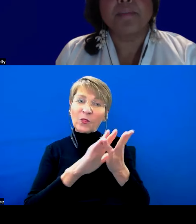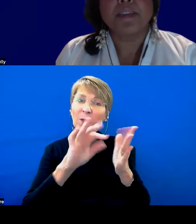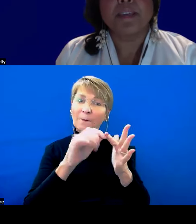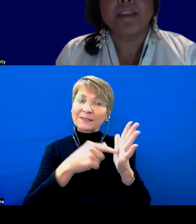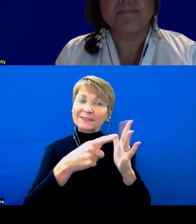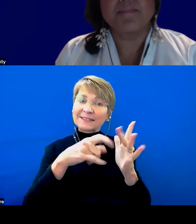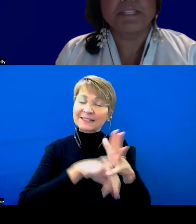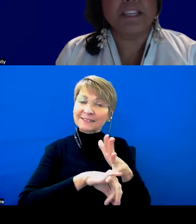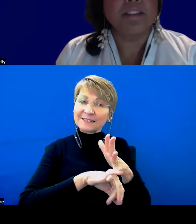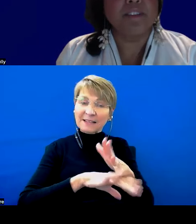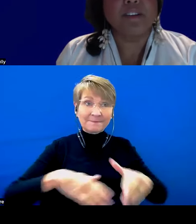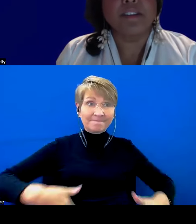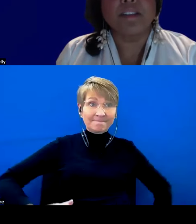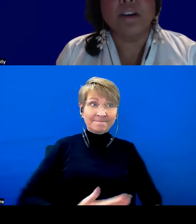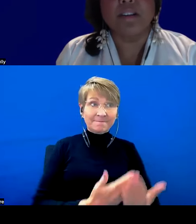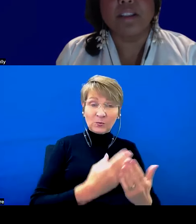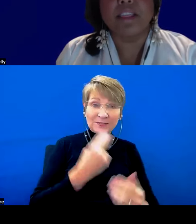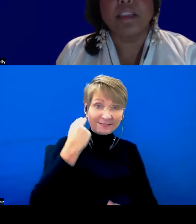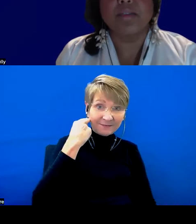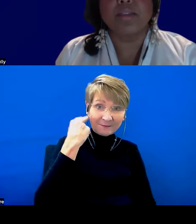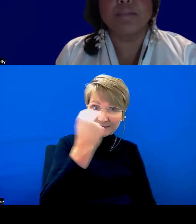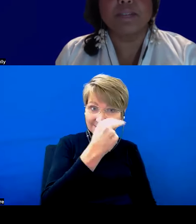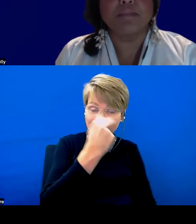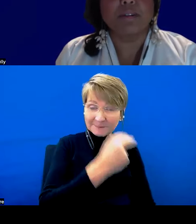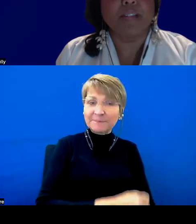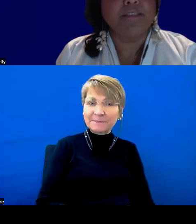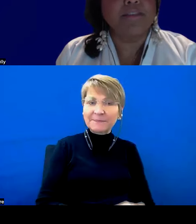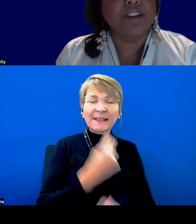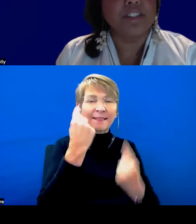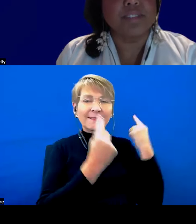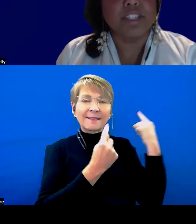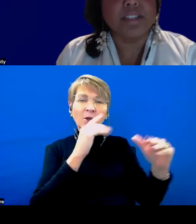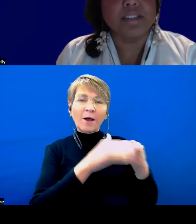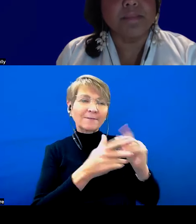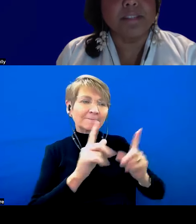with a particular focus on the orthoptic role and functional vision assessments.